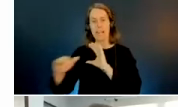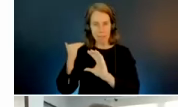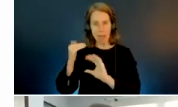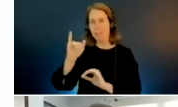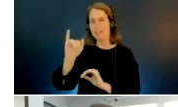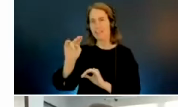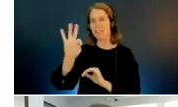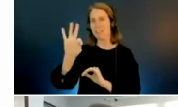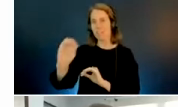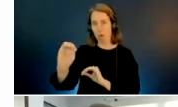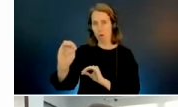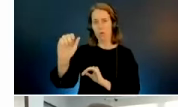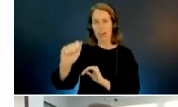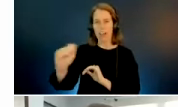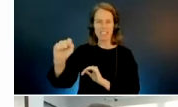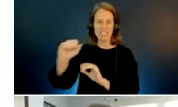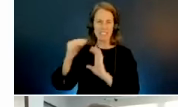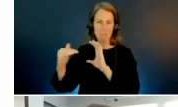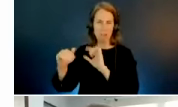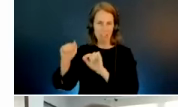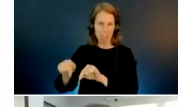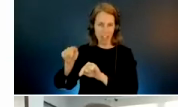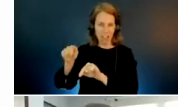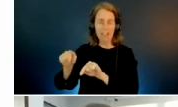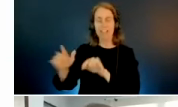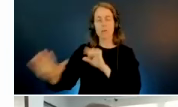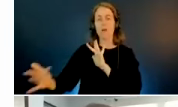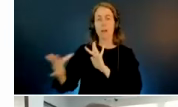and those folks are kind of our front lines and you're going to give them some information